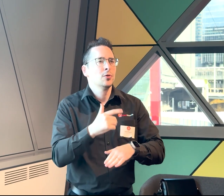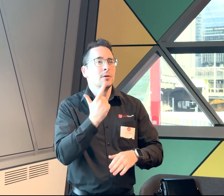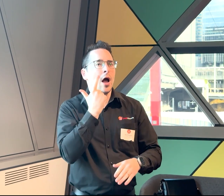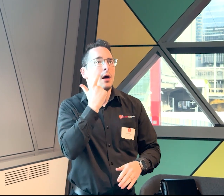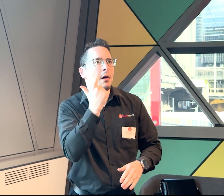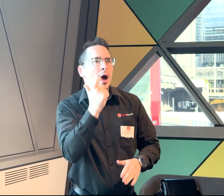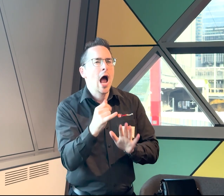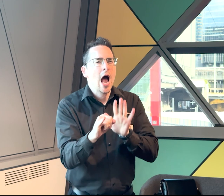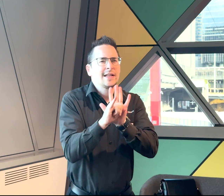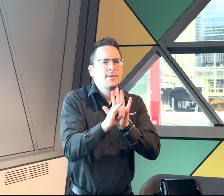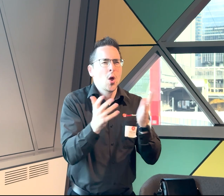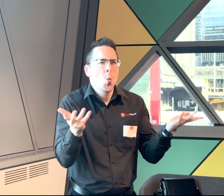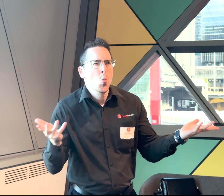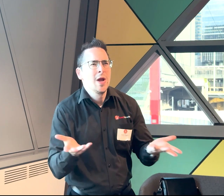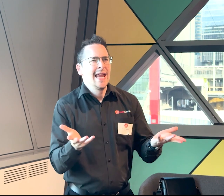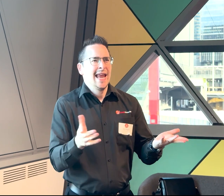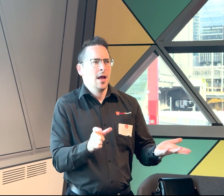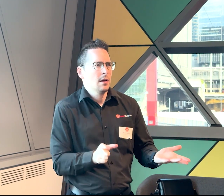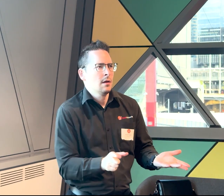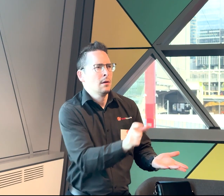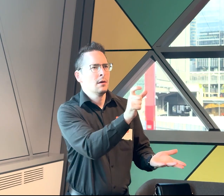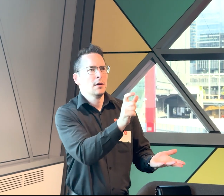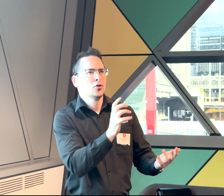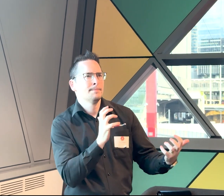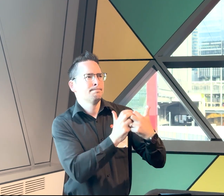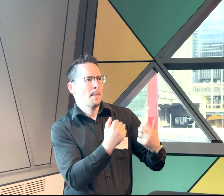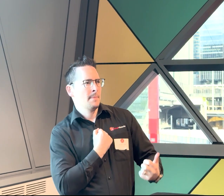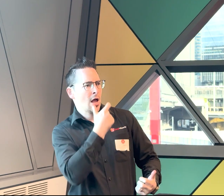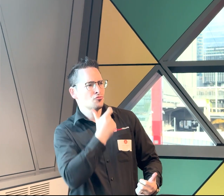about identifying where those pathways are and what actually fits our role. So we can develop